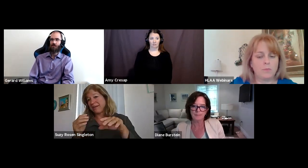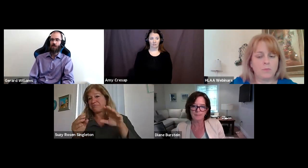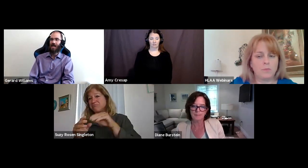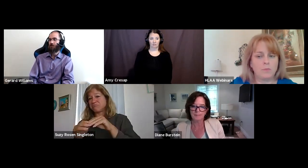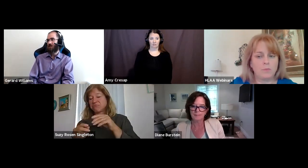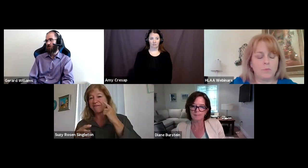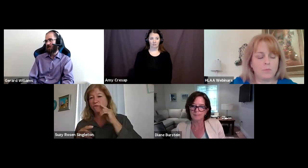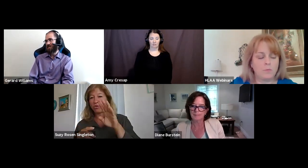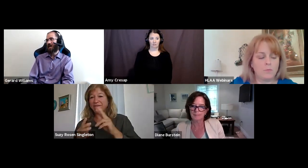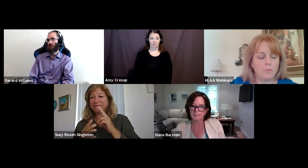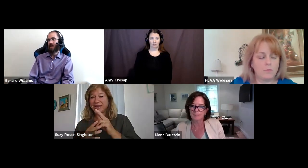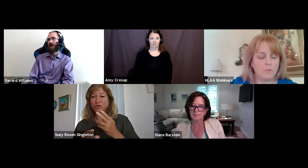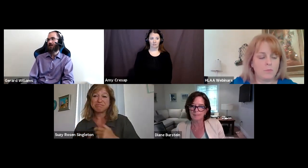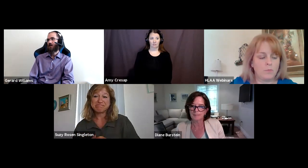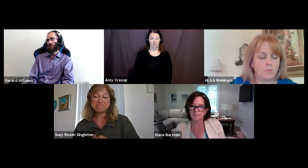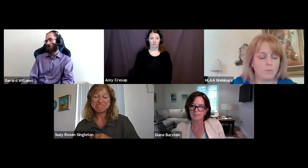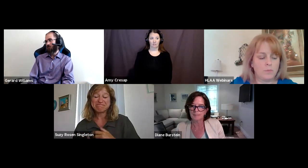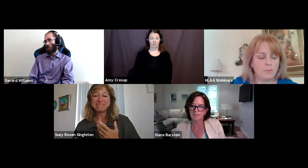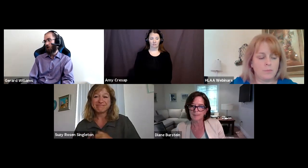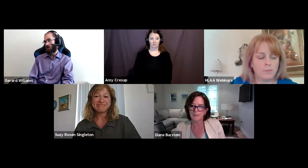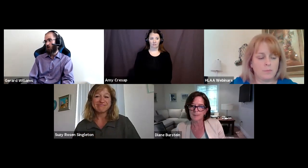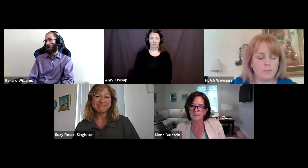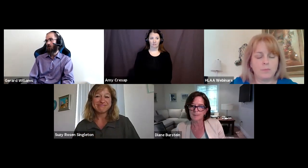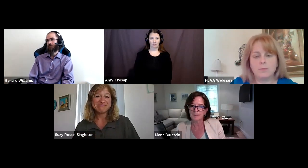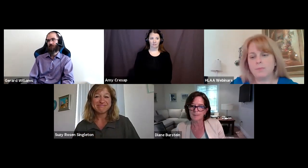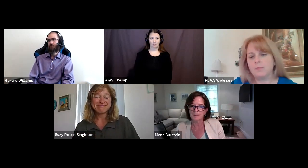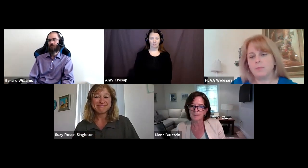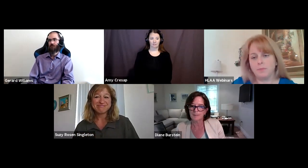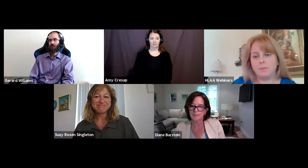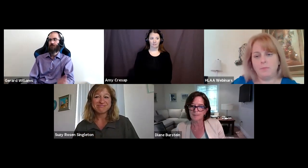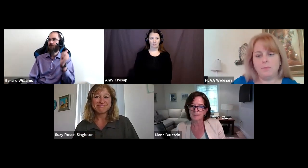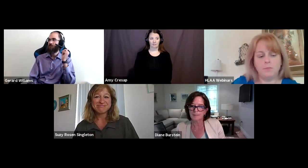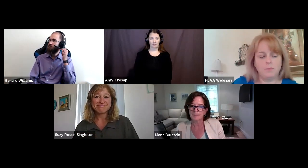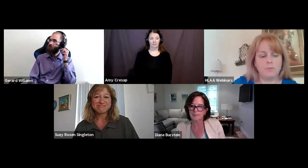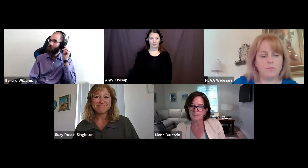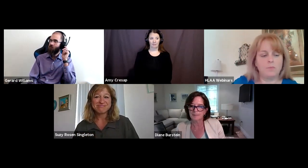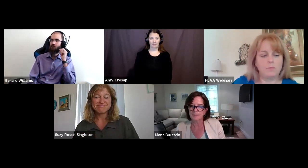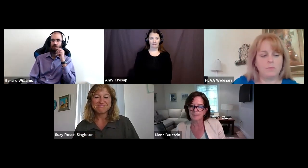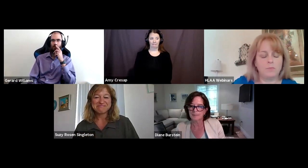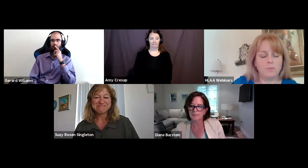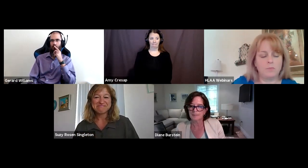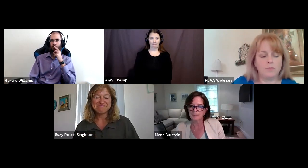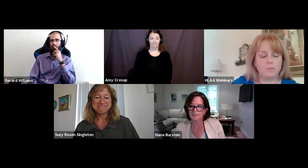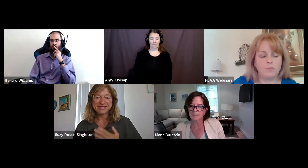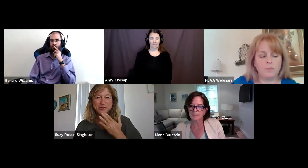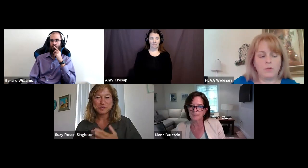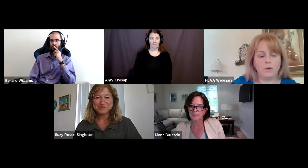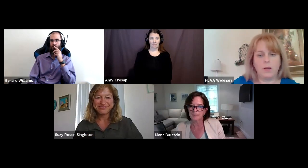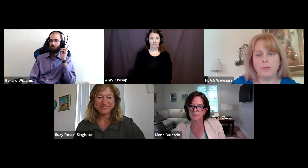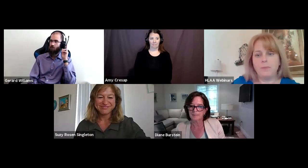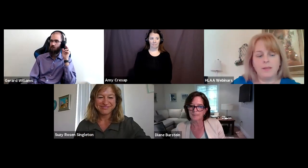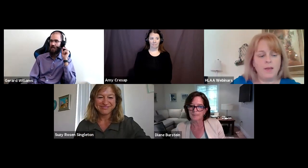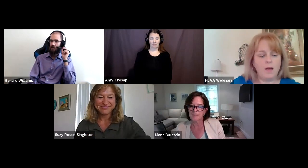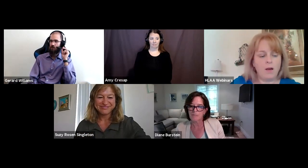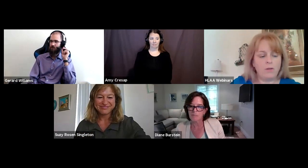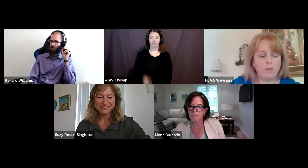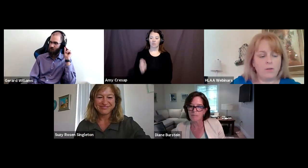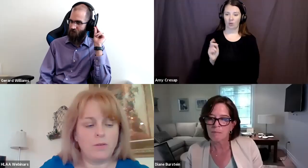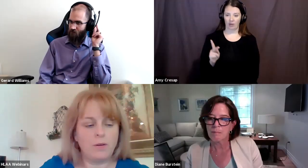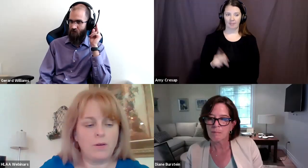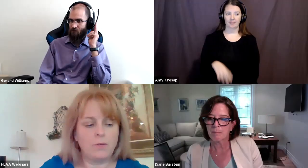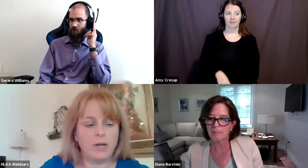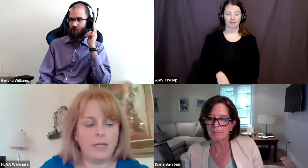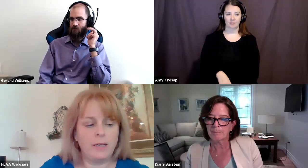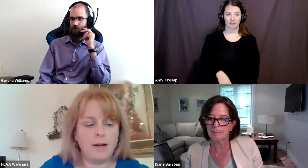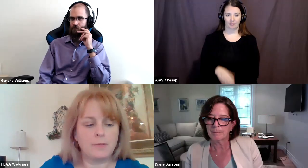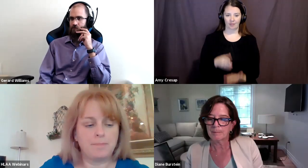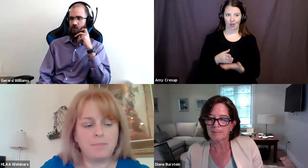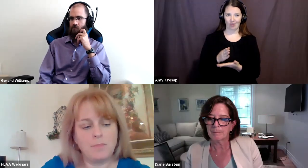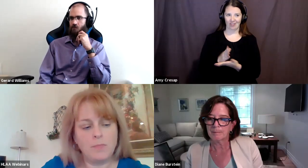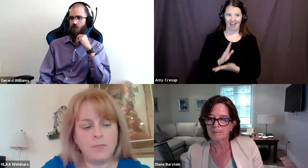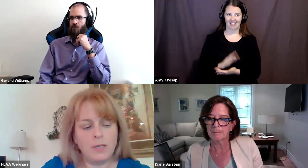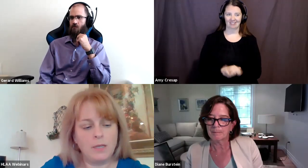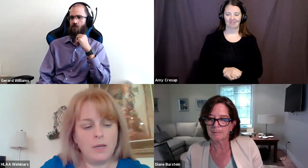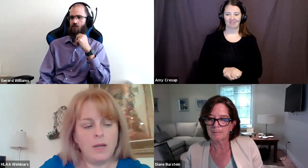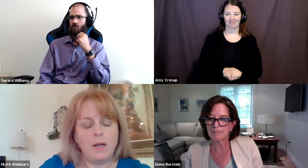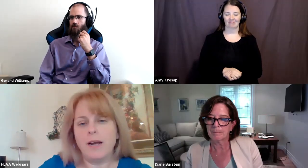for attachments you can attach that short video as well.